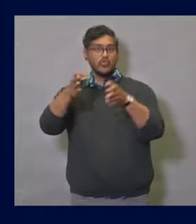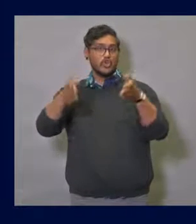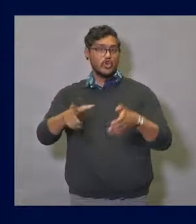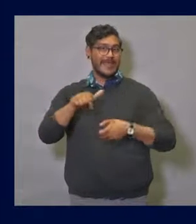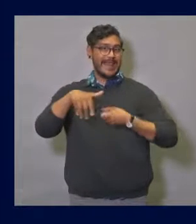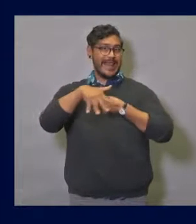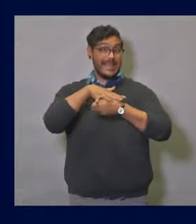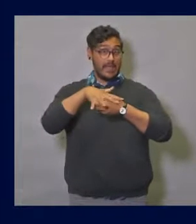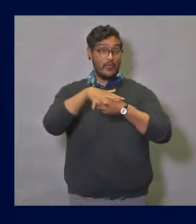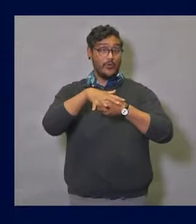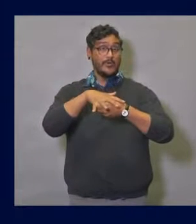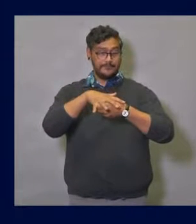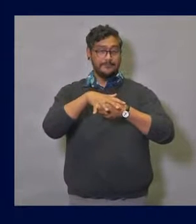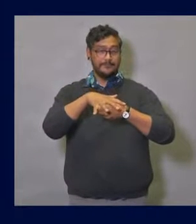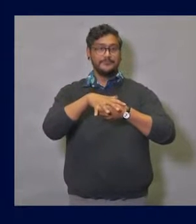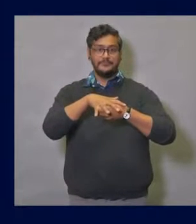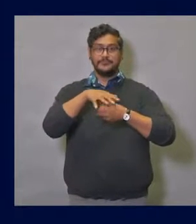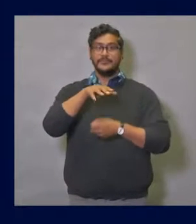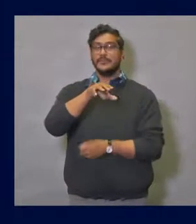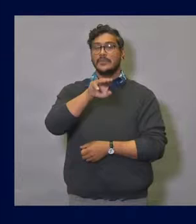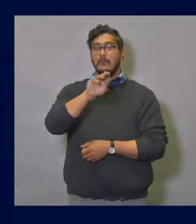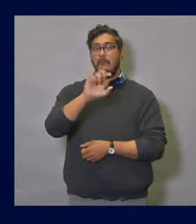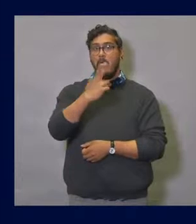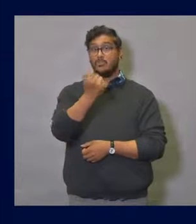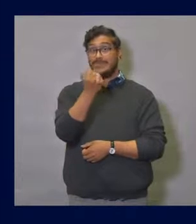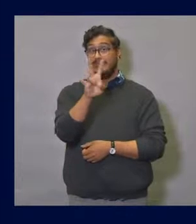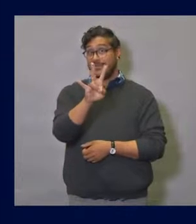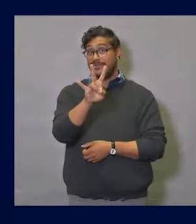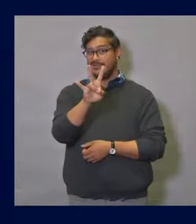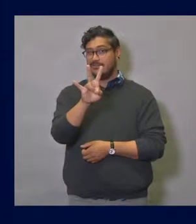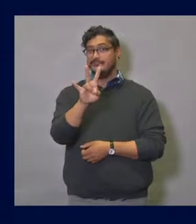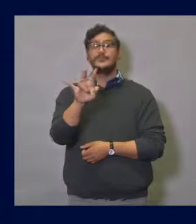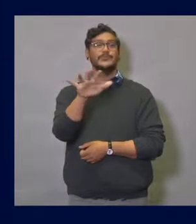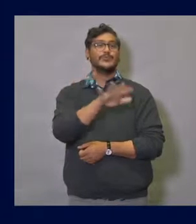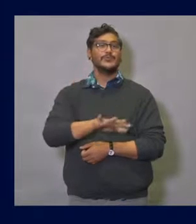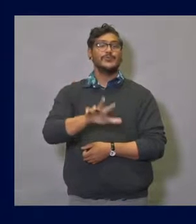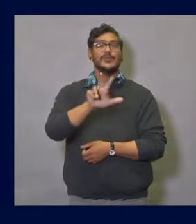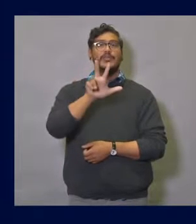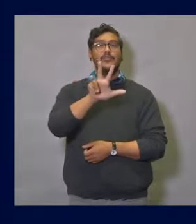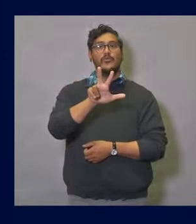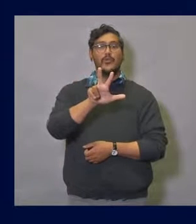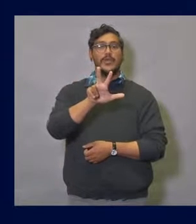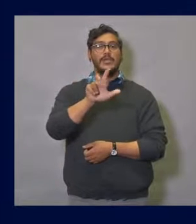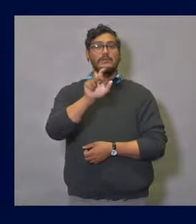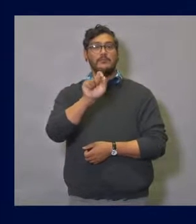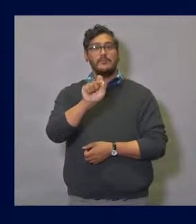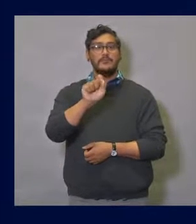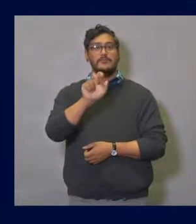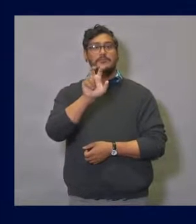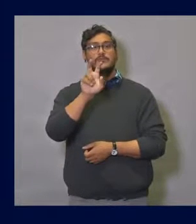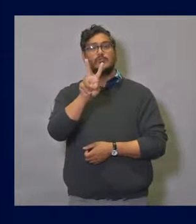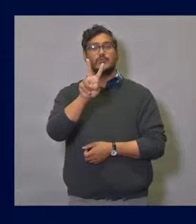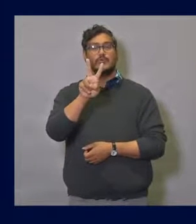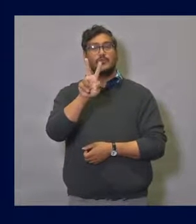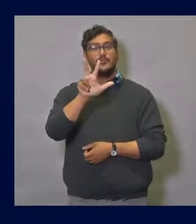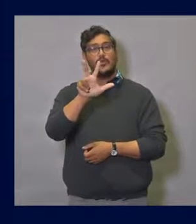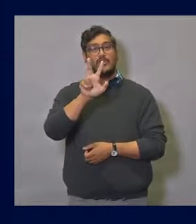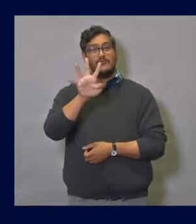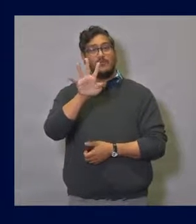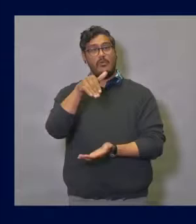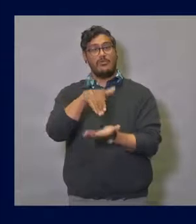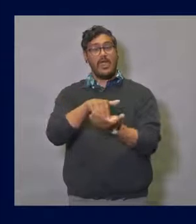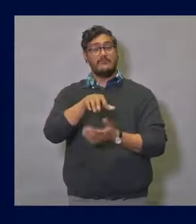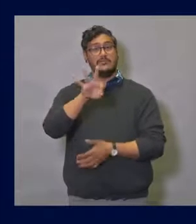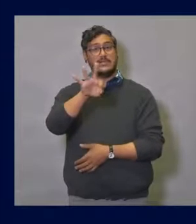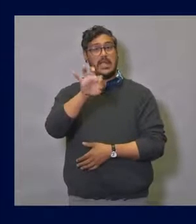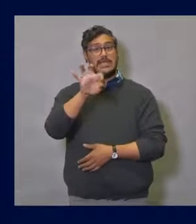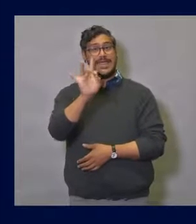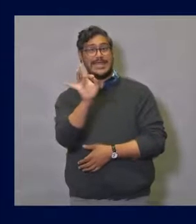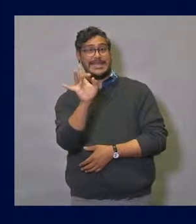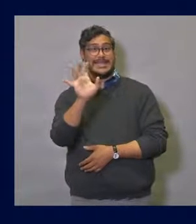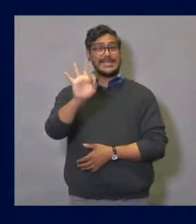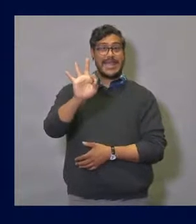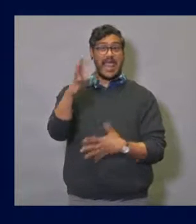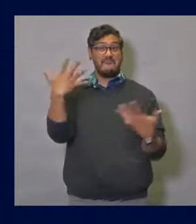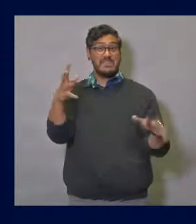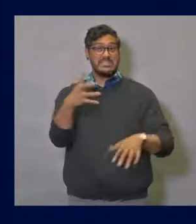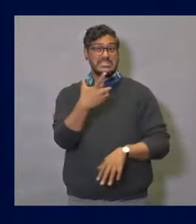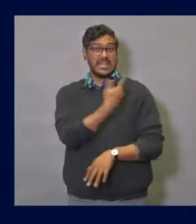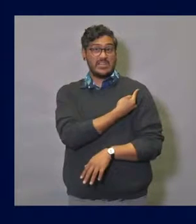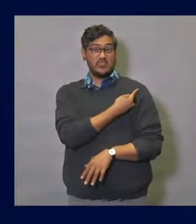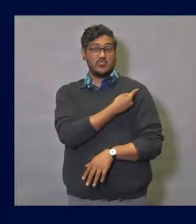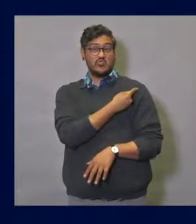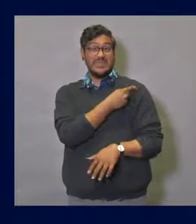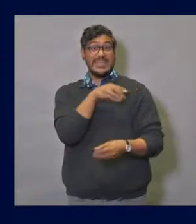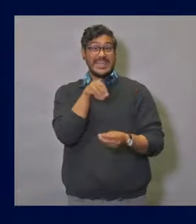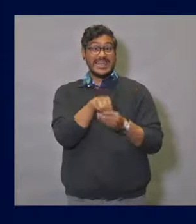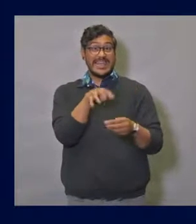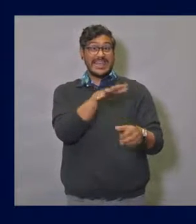PARA ACTUALIZARLO SOBRE